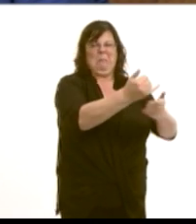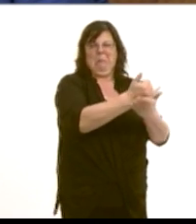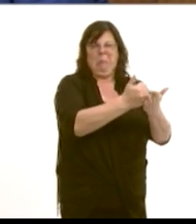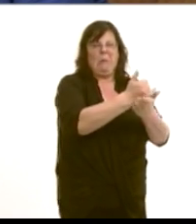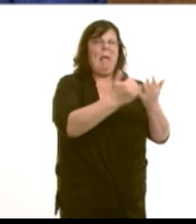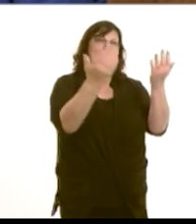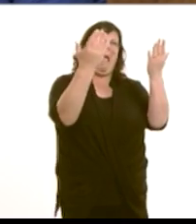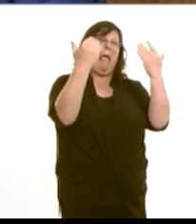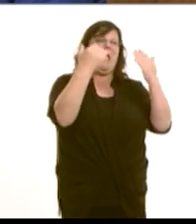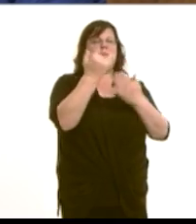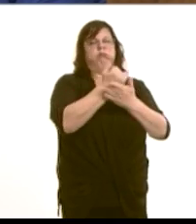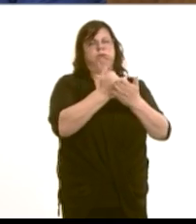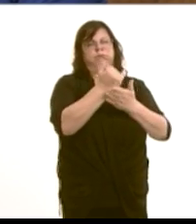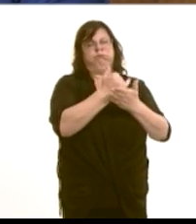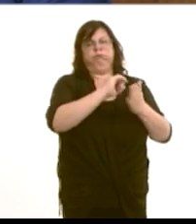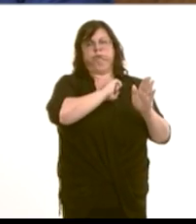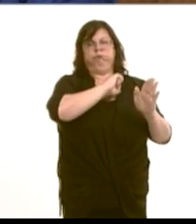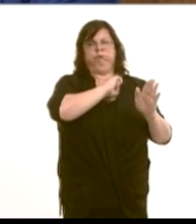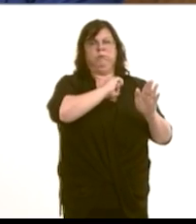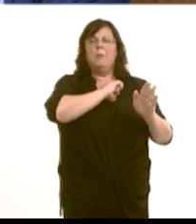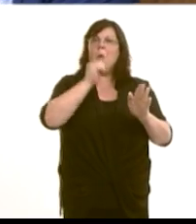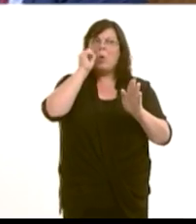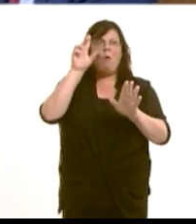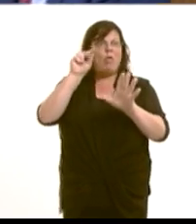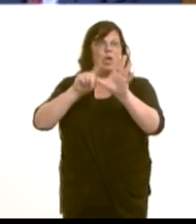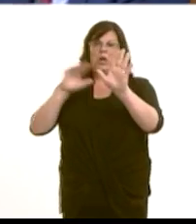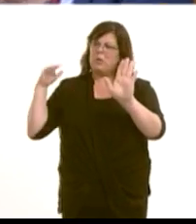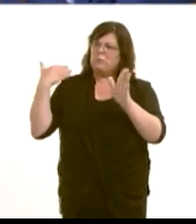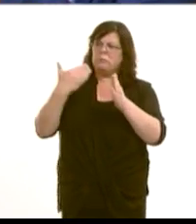All that has improved hugely over the past 30 years, and we have been driven in that